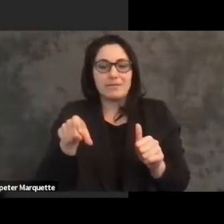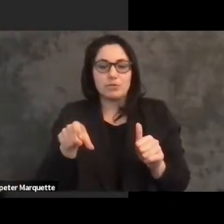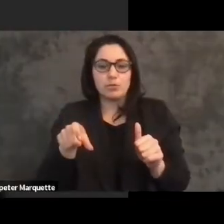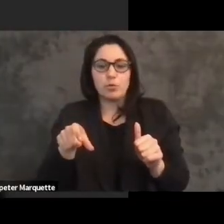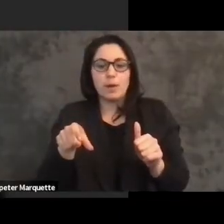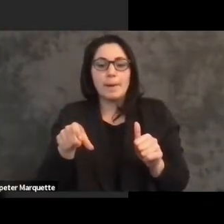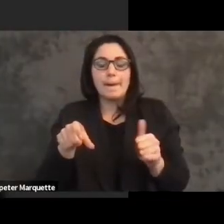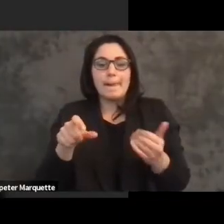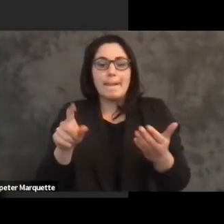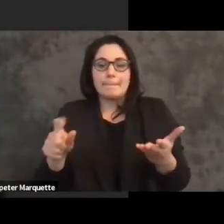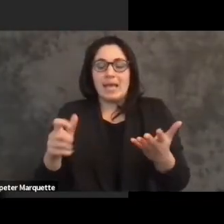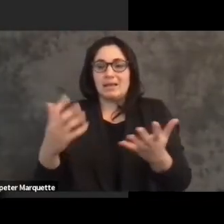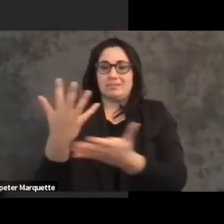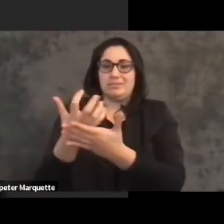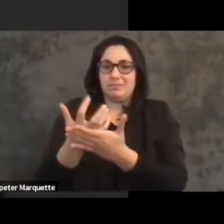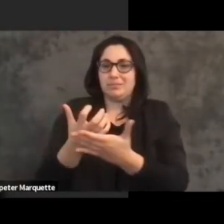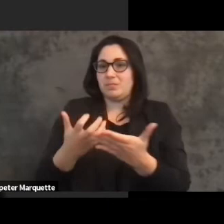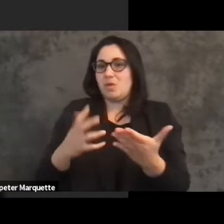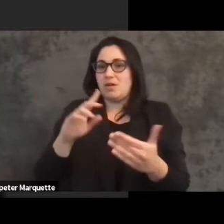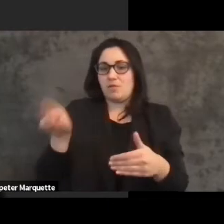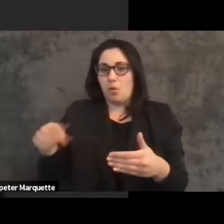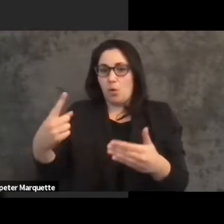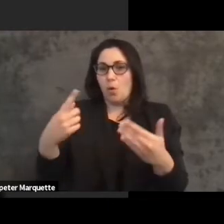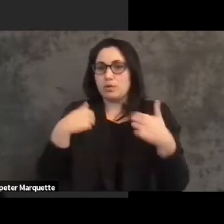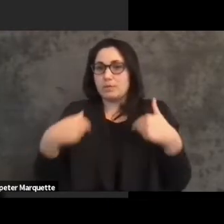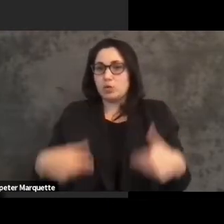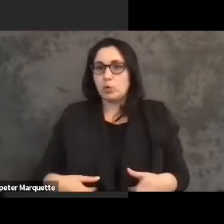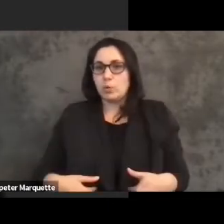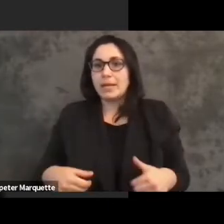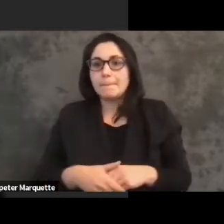Seeking to do the same thing. We should not have to make appeals, no one should have to